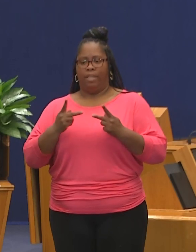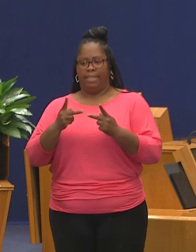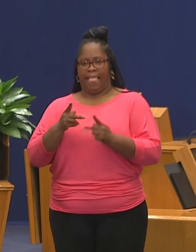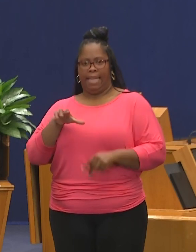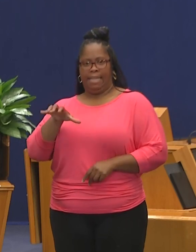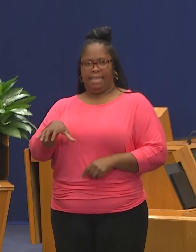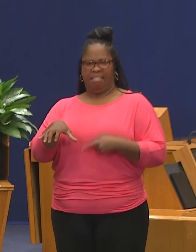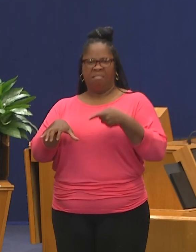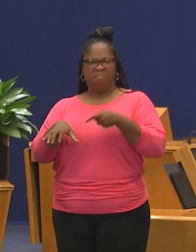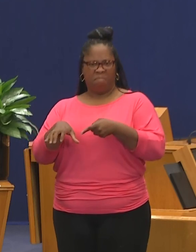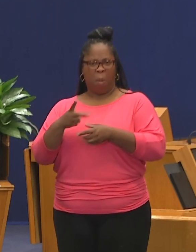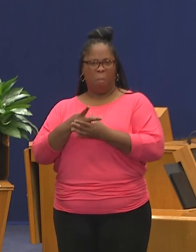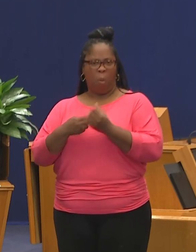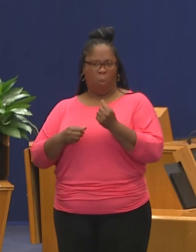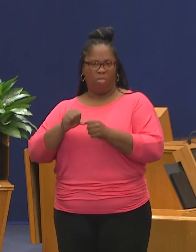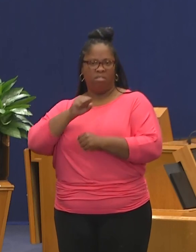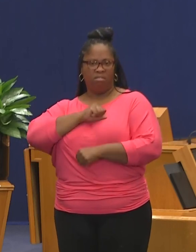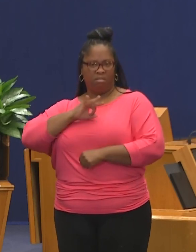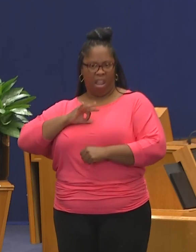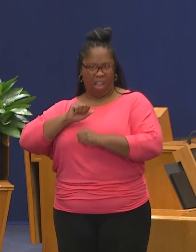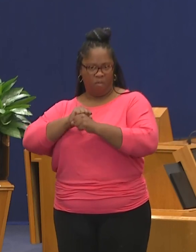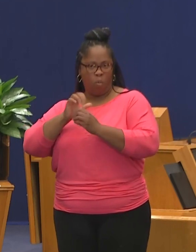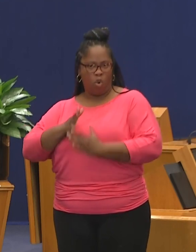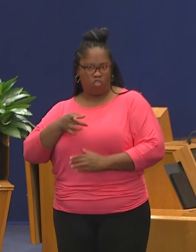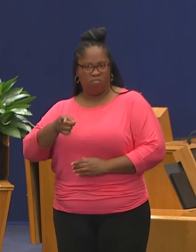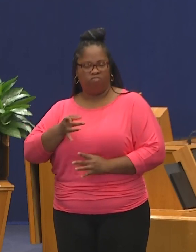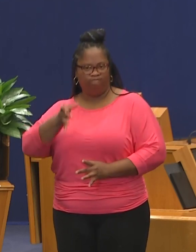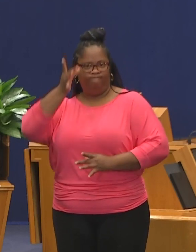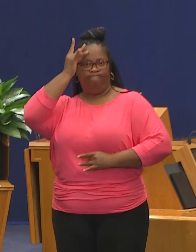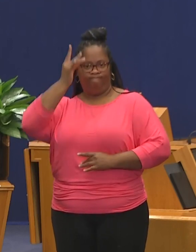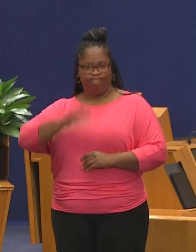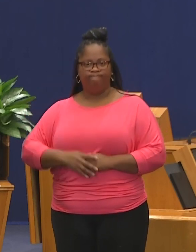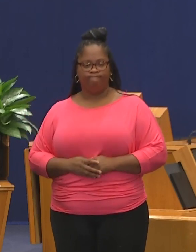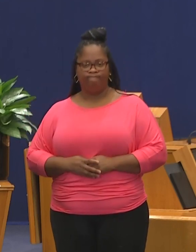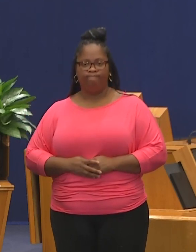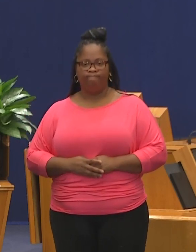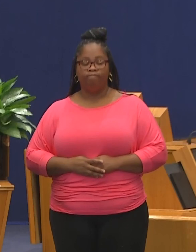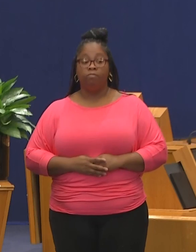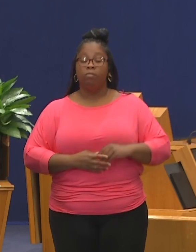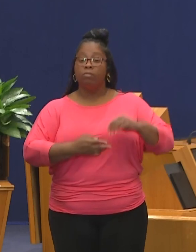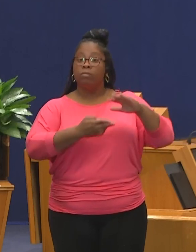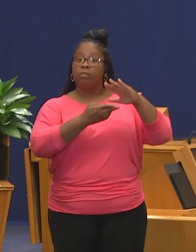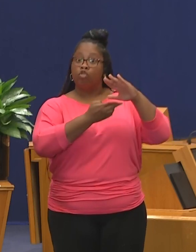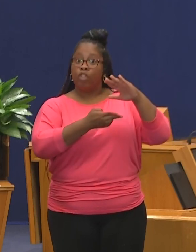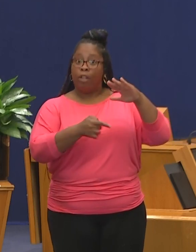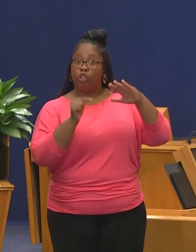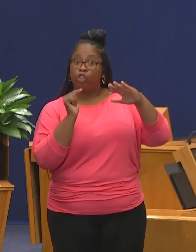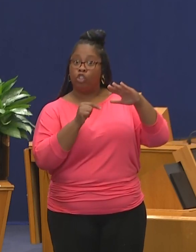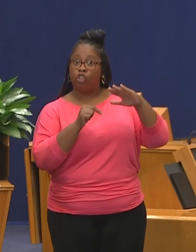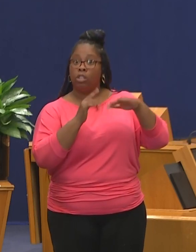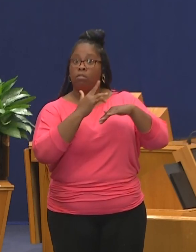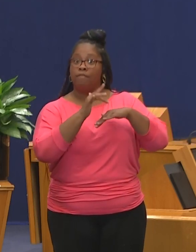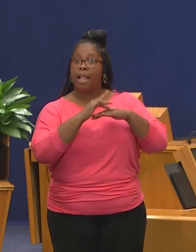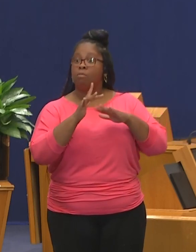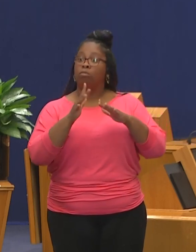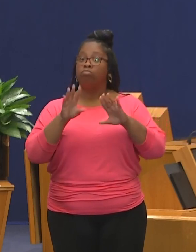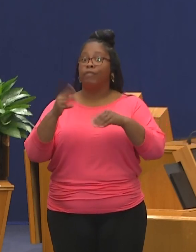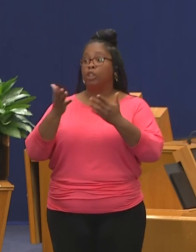OUR JUVENILE FACILITIES, AND THOSE ARE BOTH AMONG STAFF.